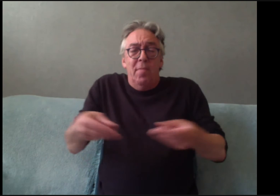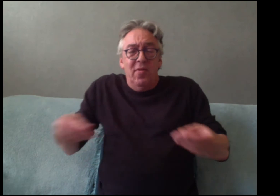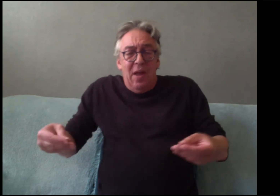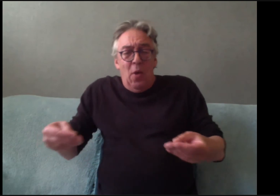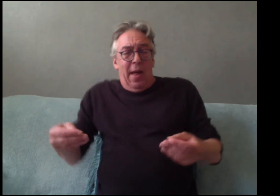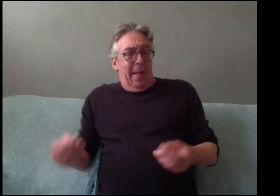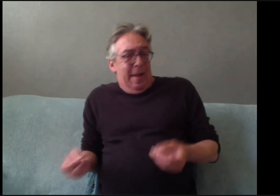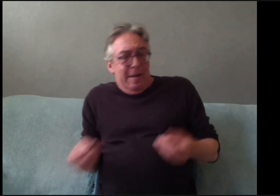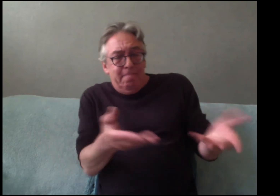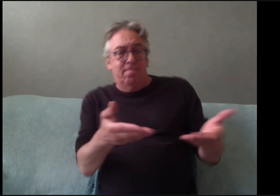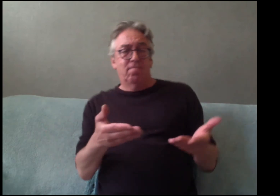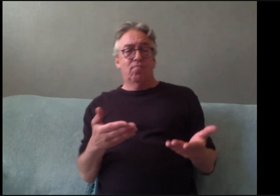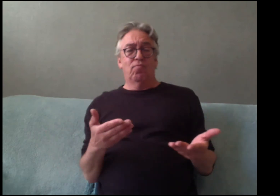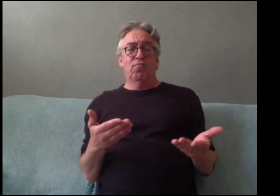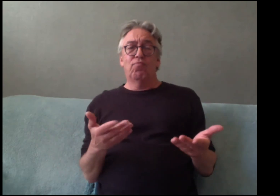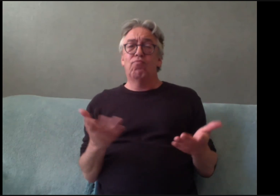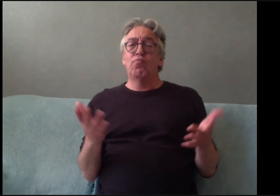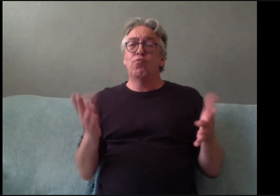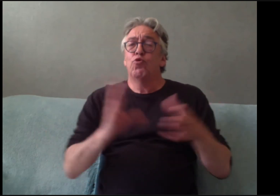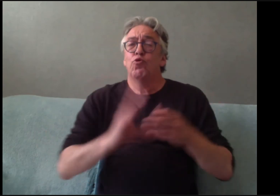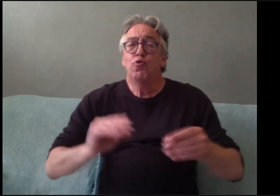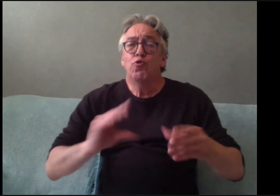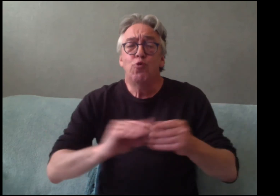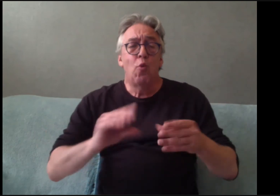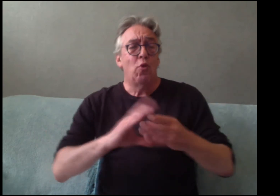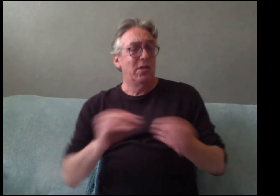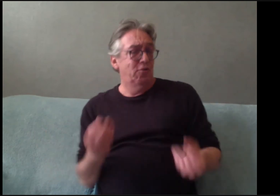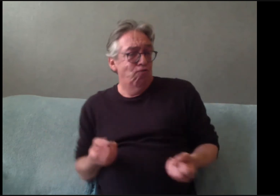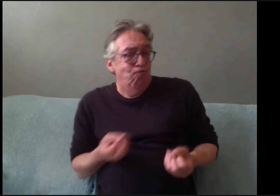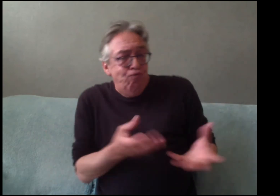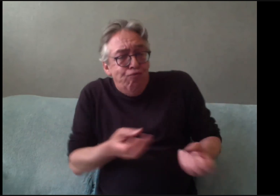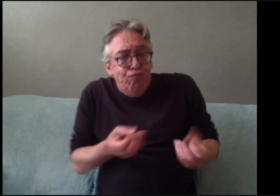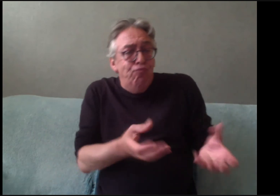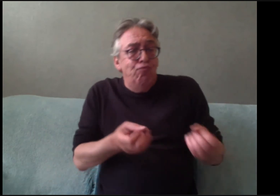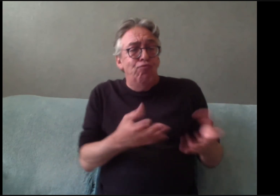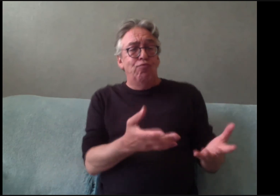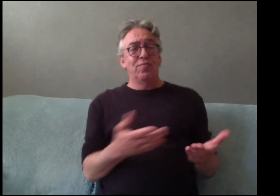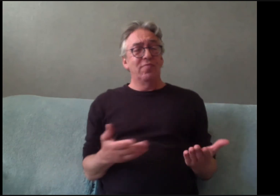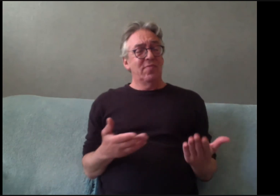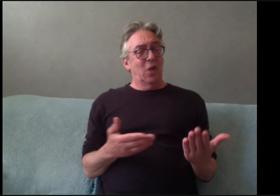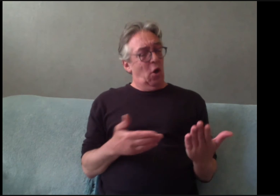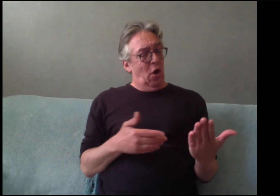social stories or documents in easy-to-read format.